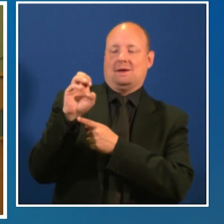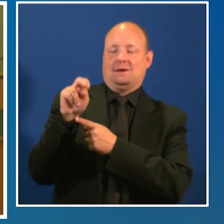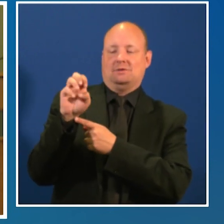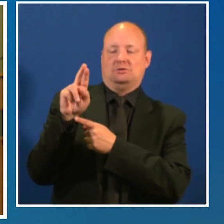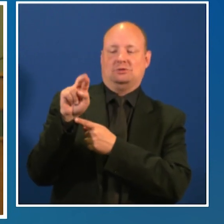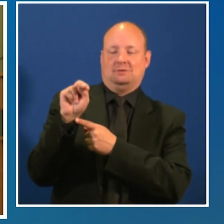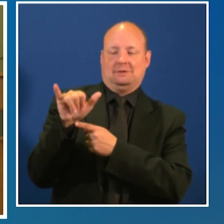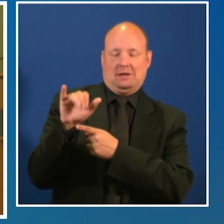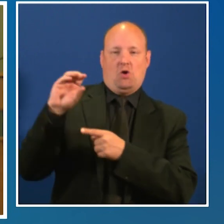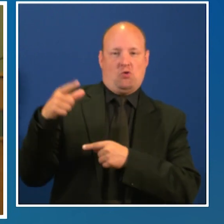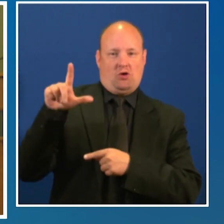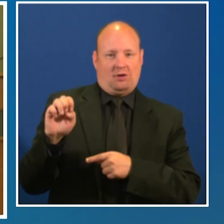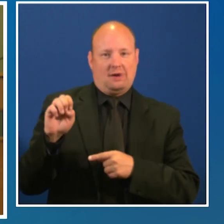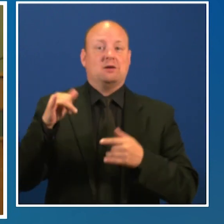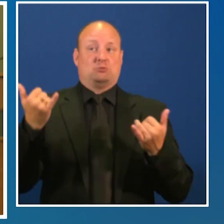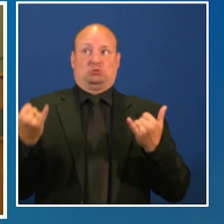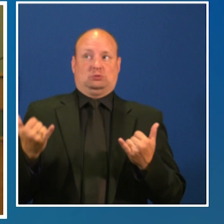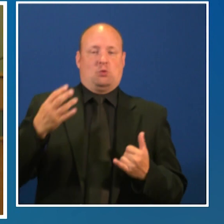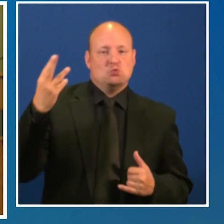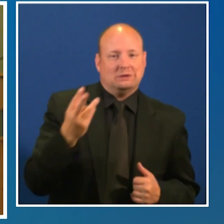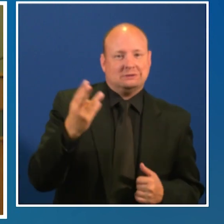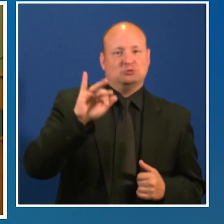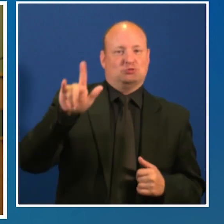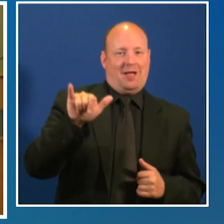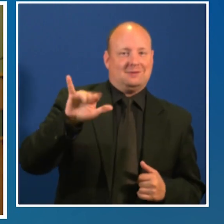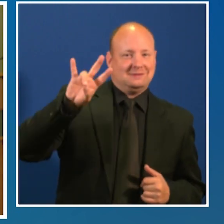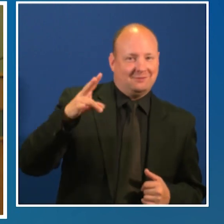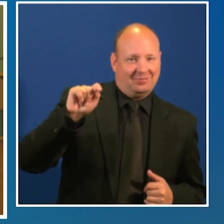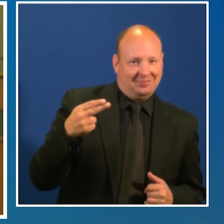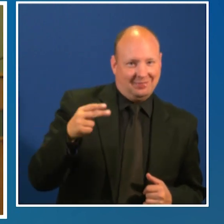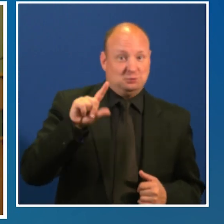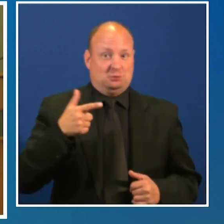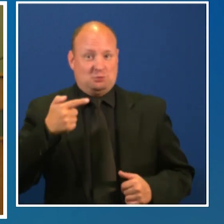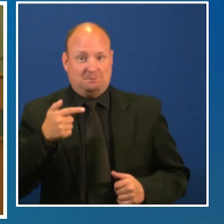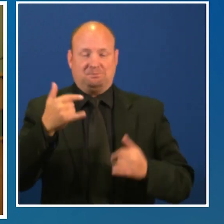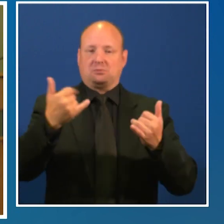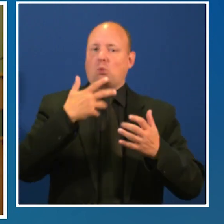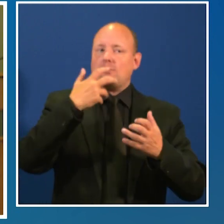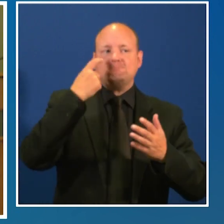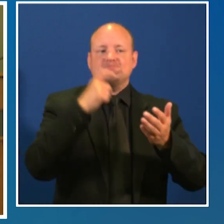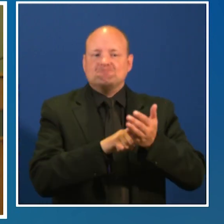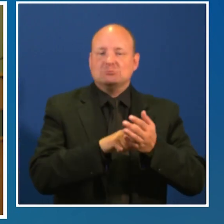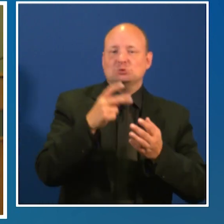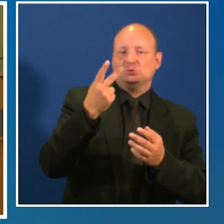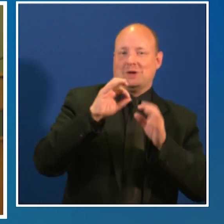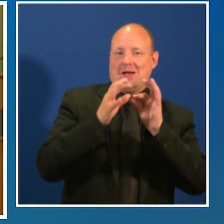Baldrige, our American Sign Language interpreters. Last week's Independence Day holiday kicked off the first week of our